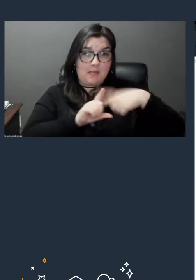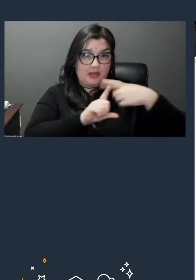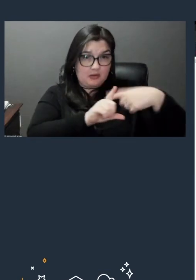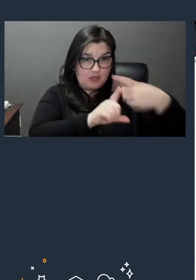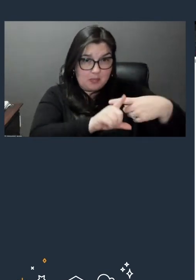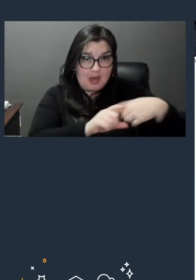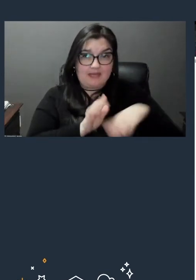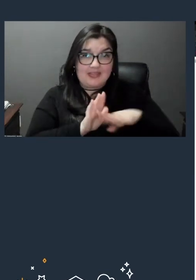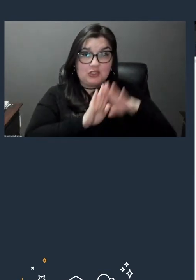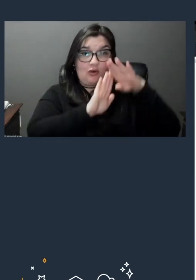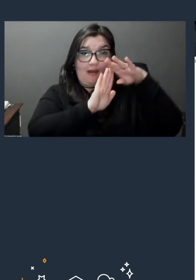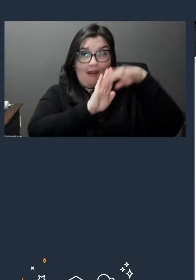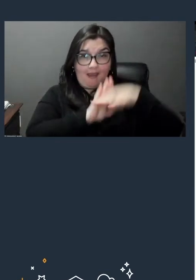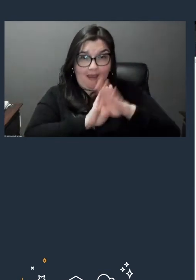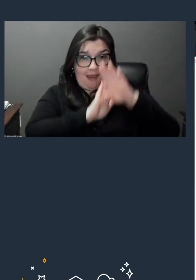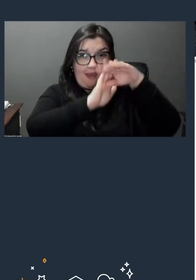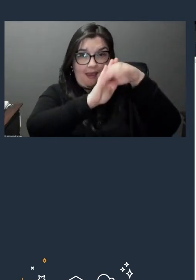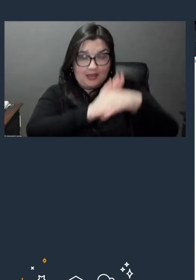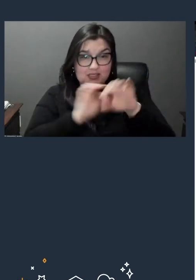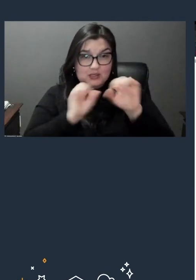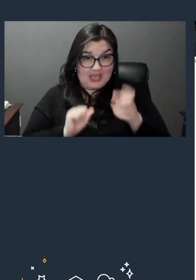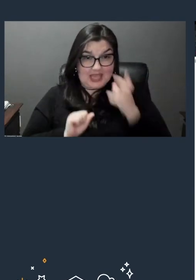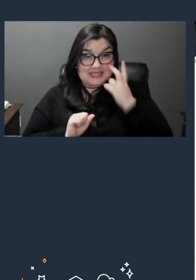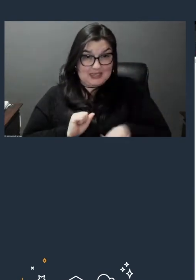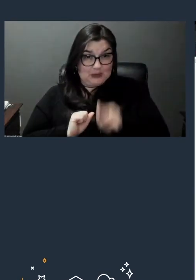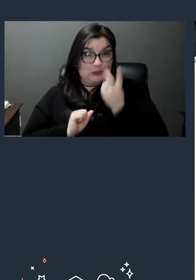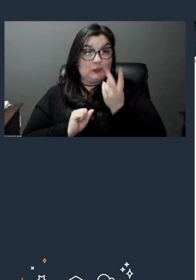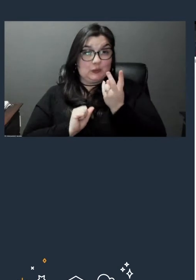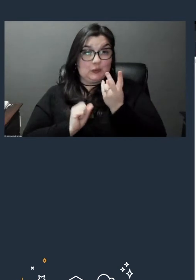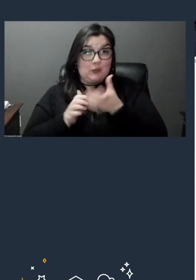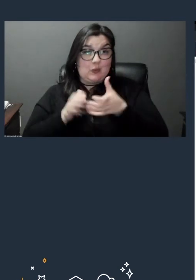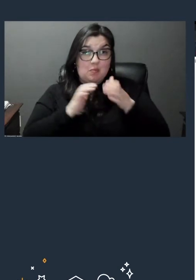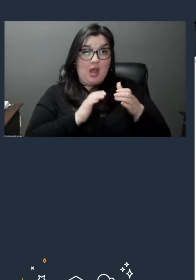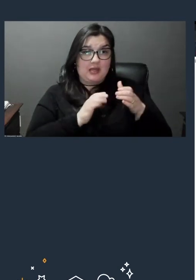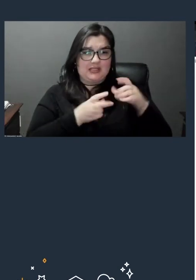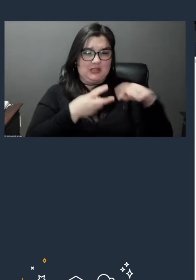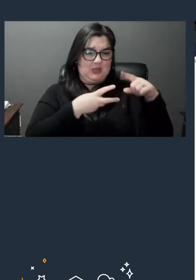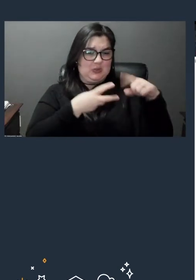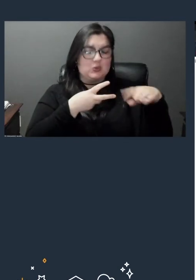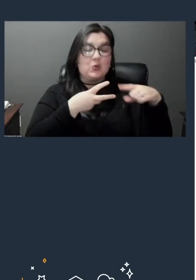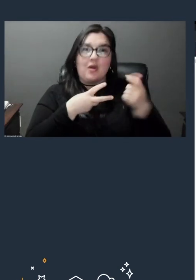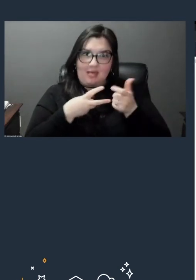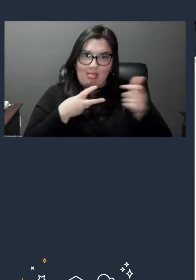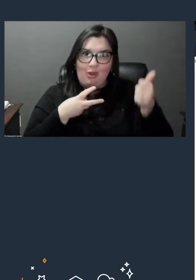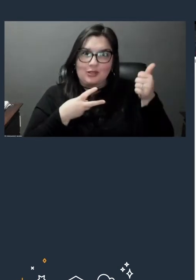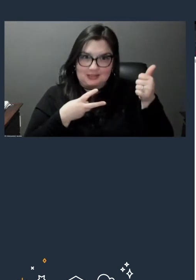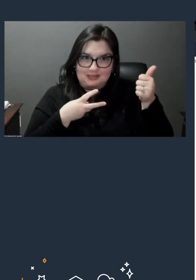I can see that these two buckets on top are my largest one. But on the other end,